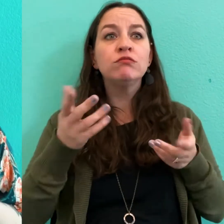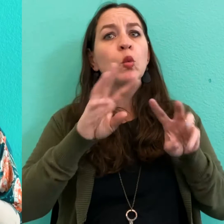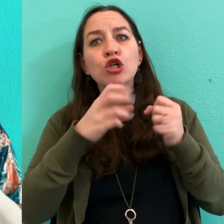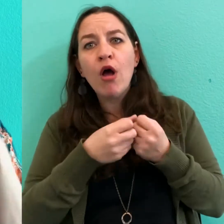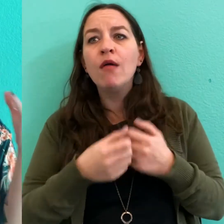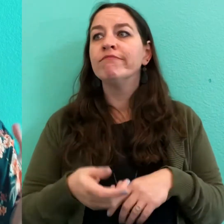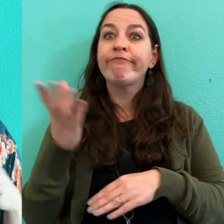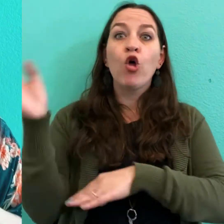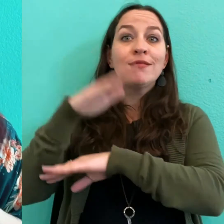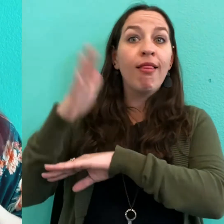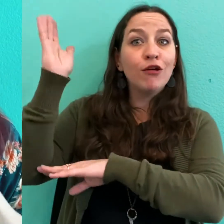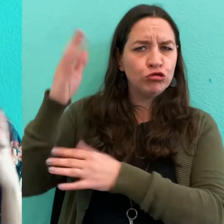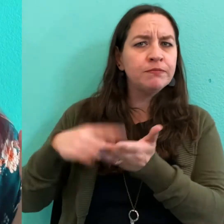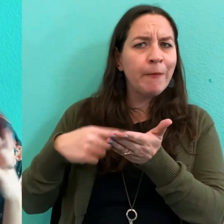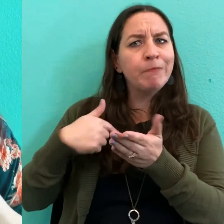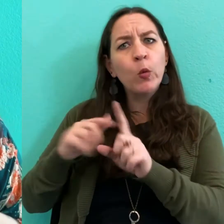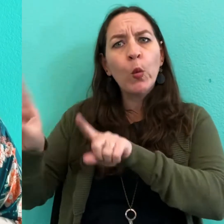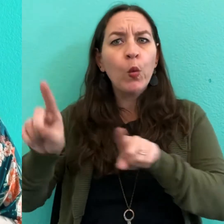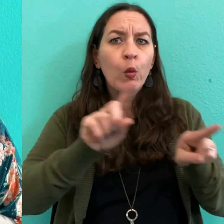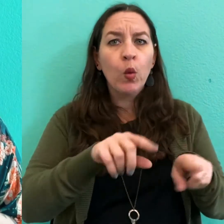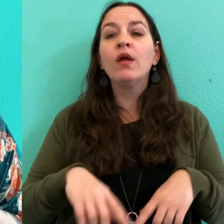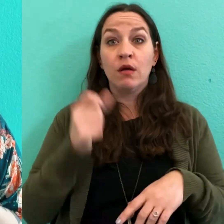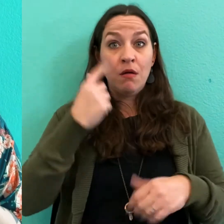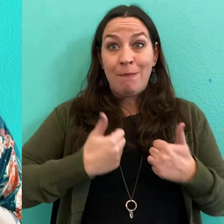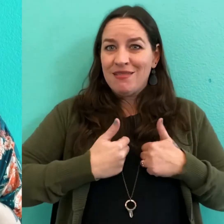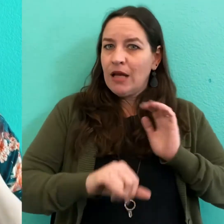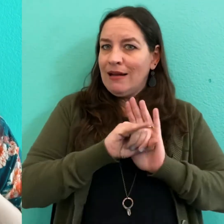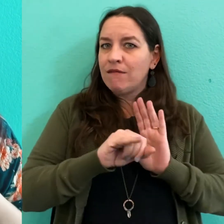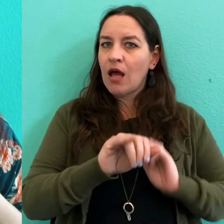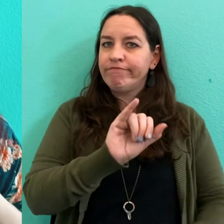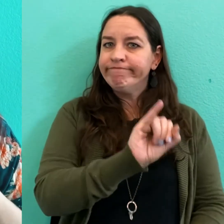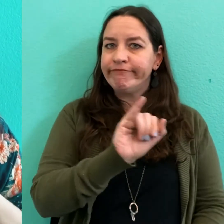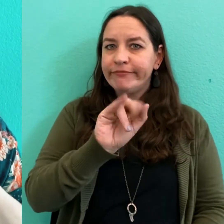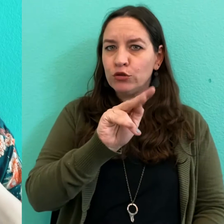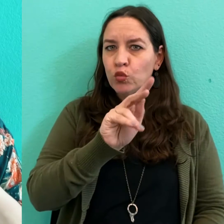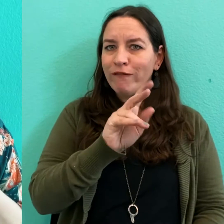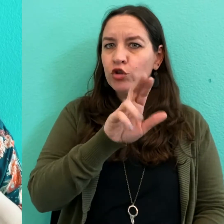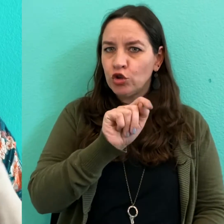So sometimes I go and I do workshops or I'll do all-day lectures, I'll do things. And I am an introvert. I have to have alone time.